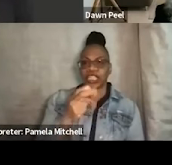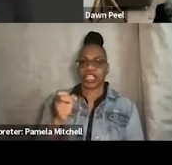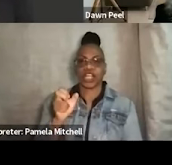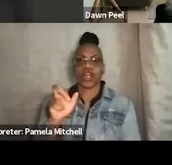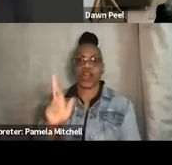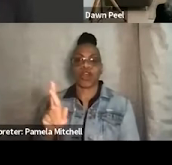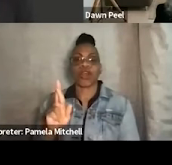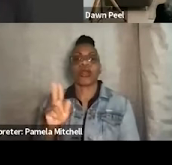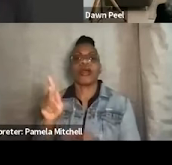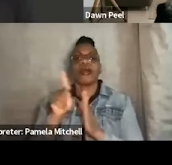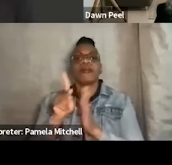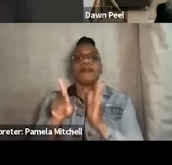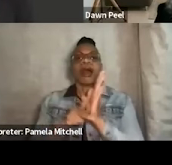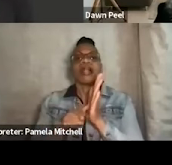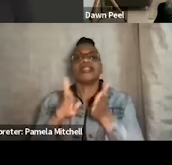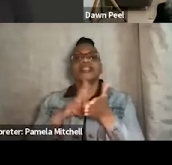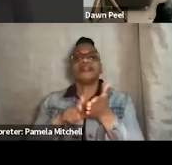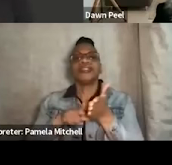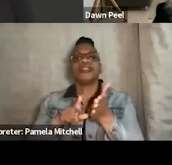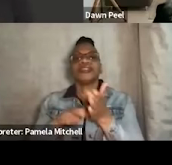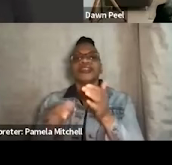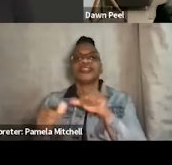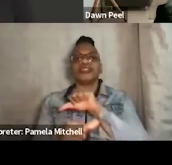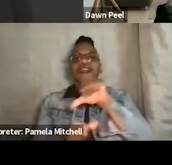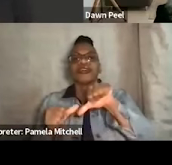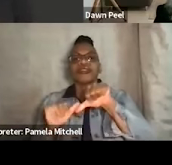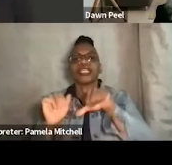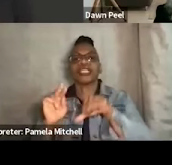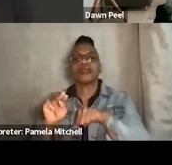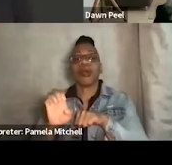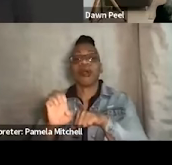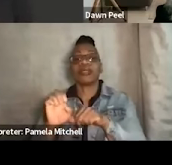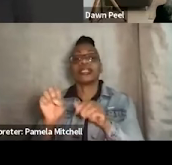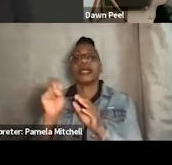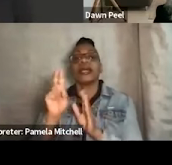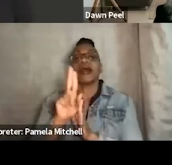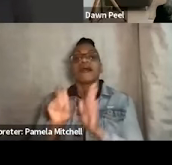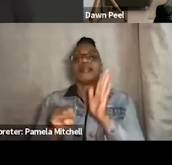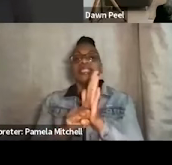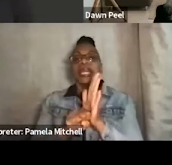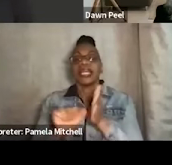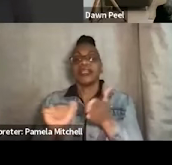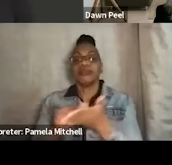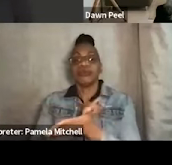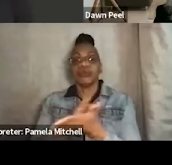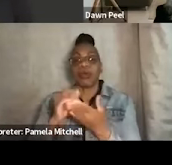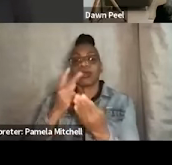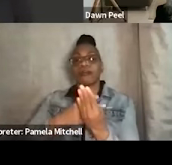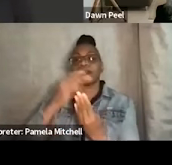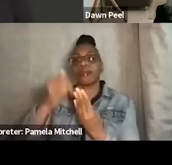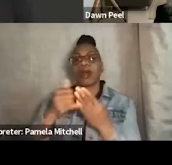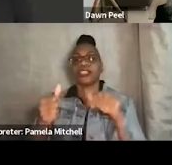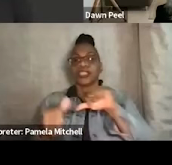and Policy Research Associates, which is located in upstate New York in the city of Troy. And for those of you in the audience,